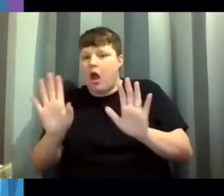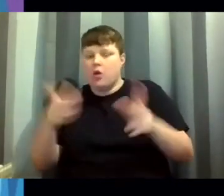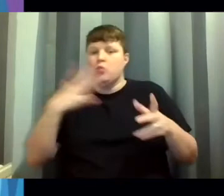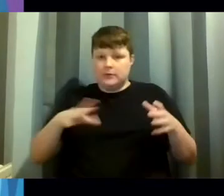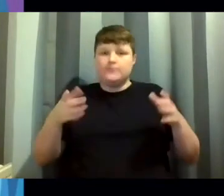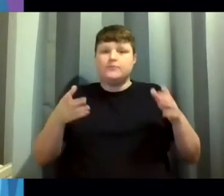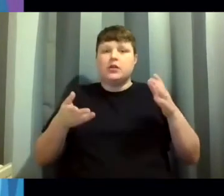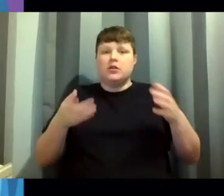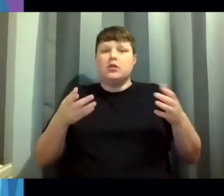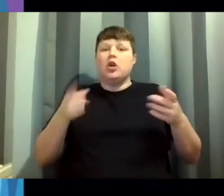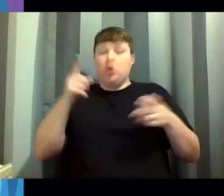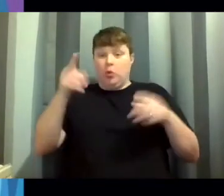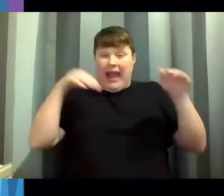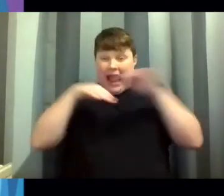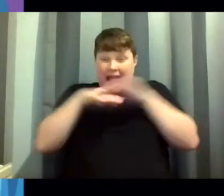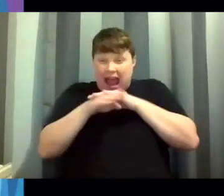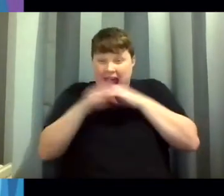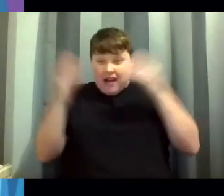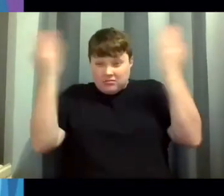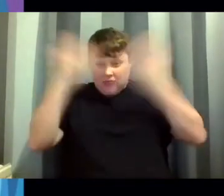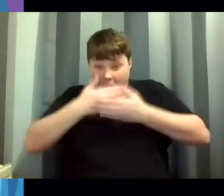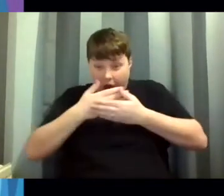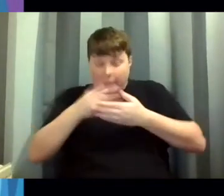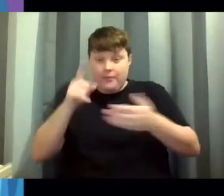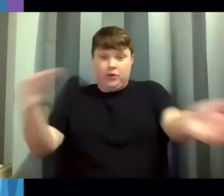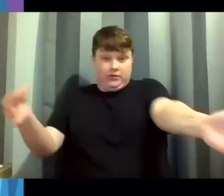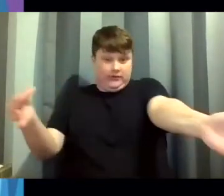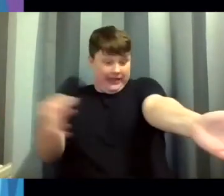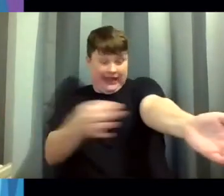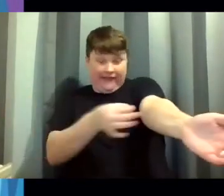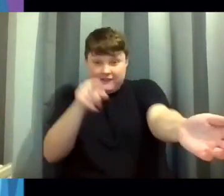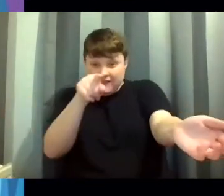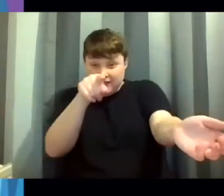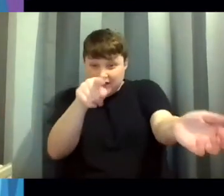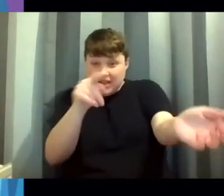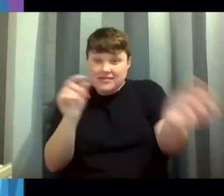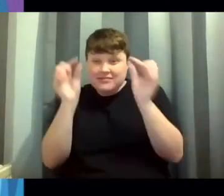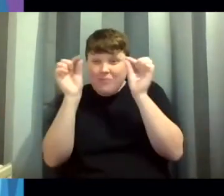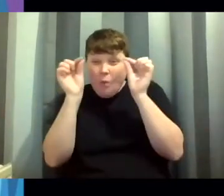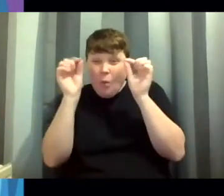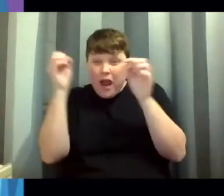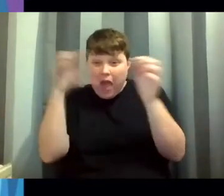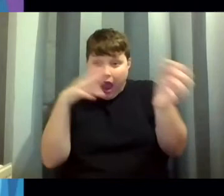deliver a fibre optic through a needle through the skin to specifically that area that is